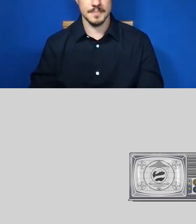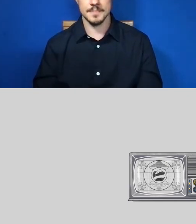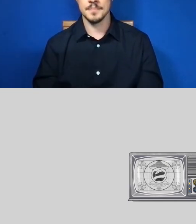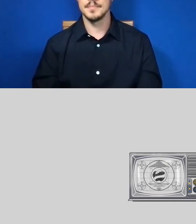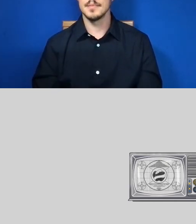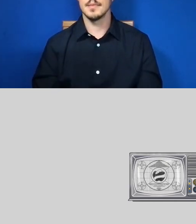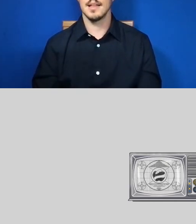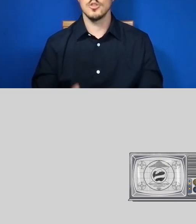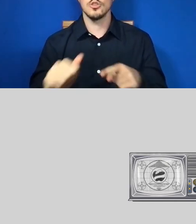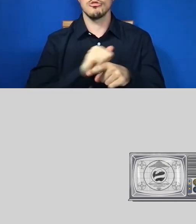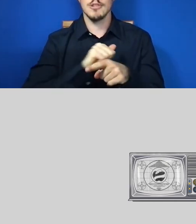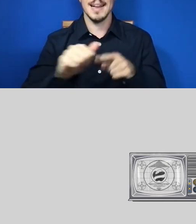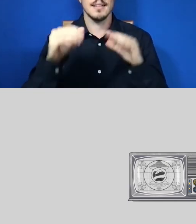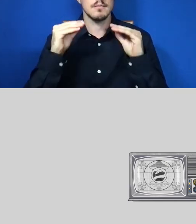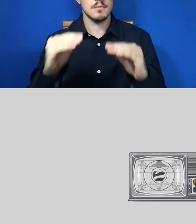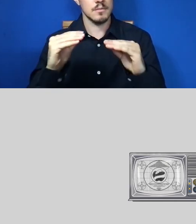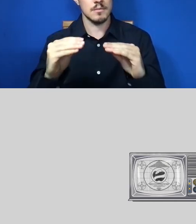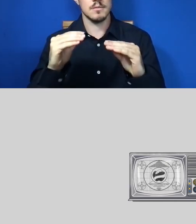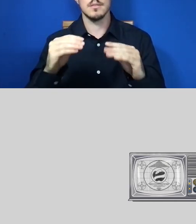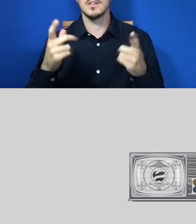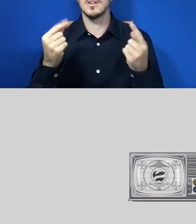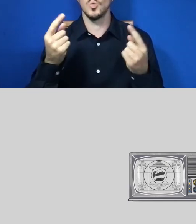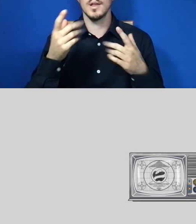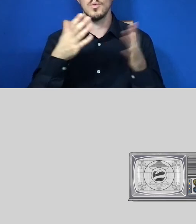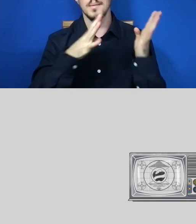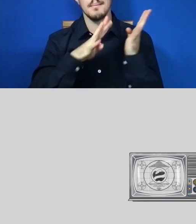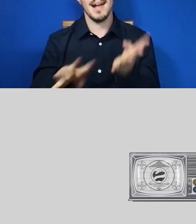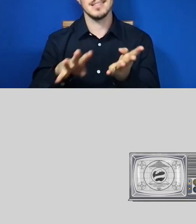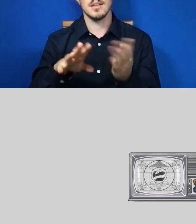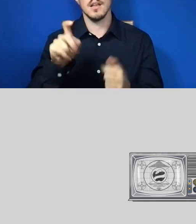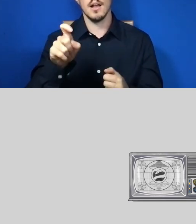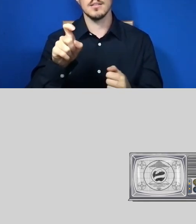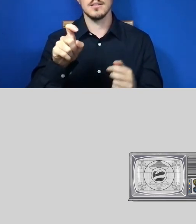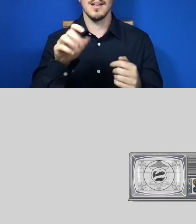Now to train our model, we'll be passing the X and Y values